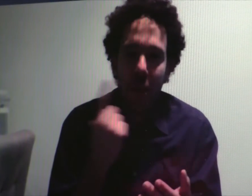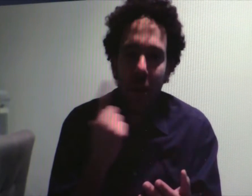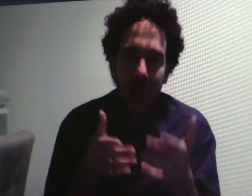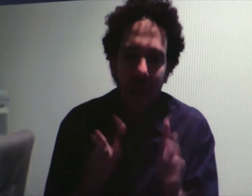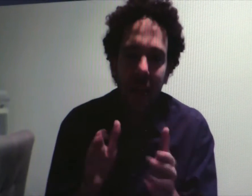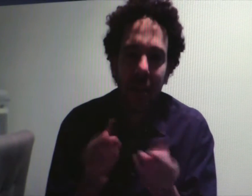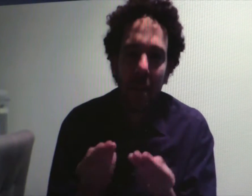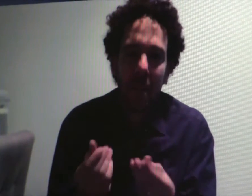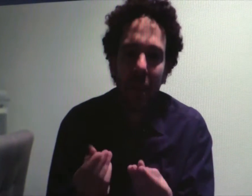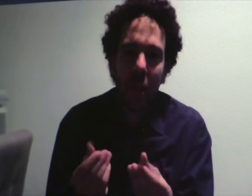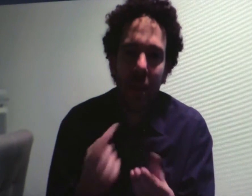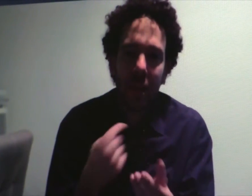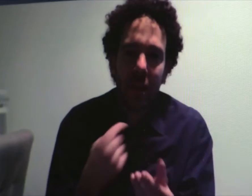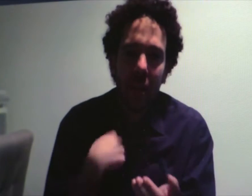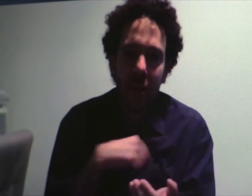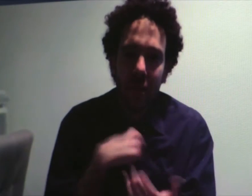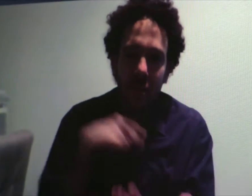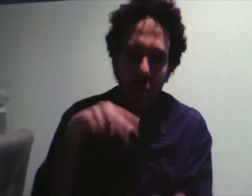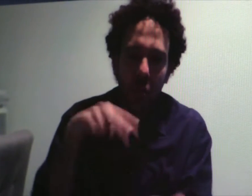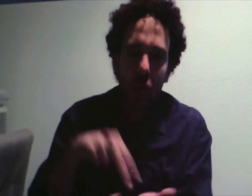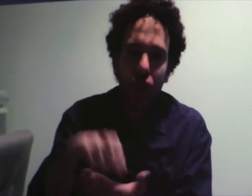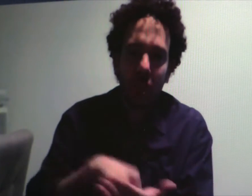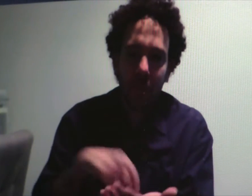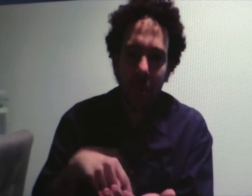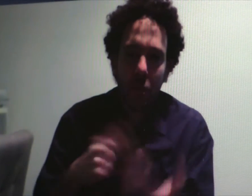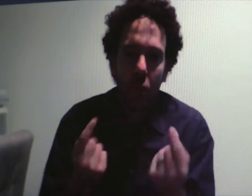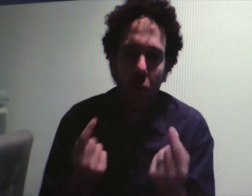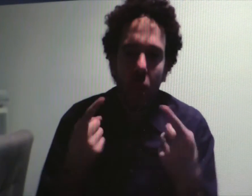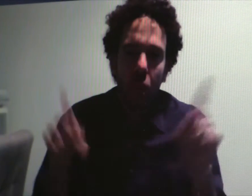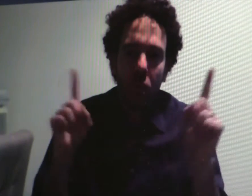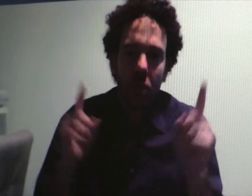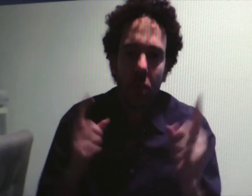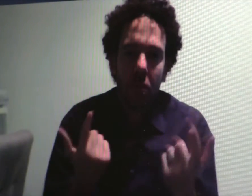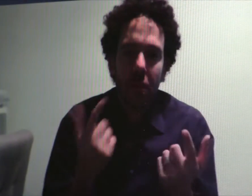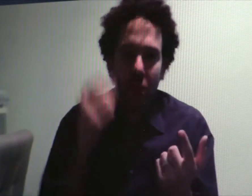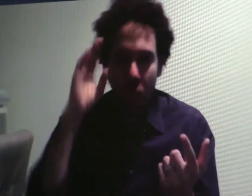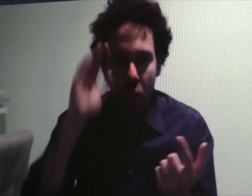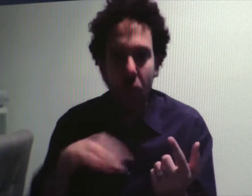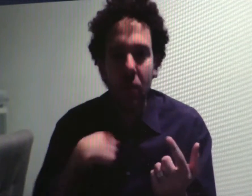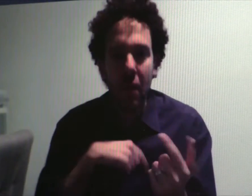Again we always allow the material to speak for itself when we read the script, to figure out what will work.